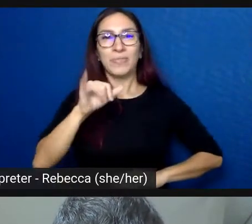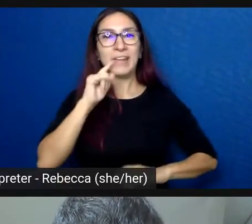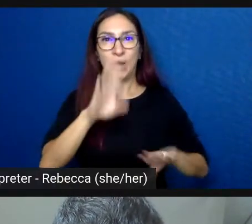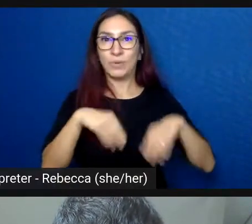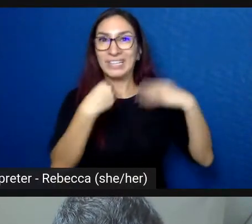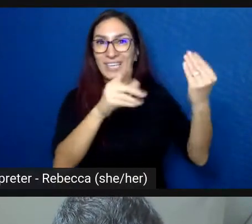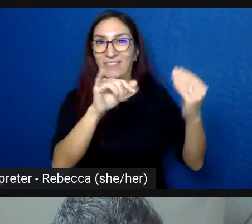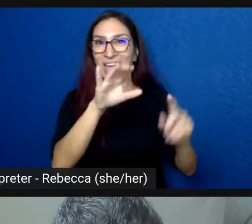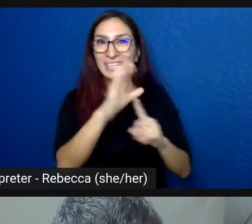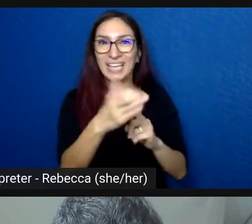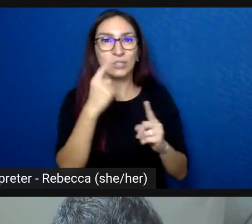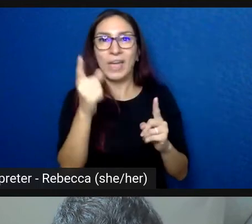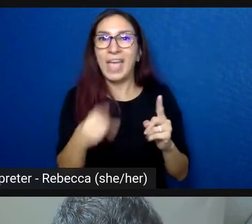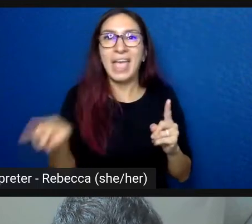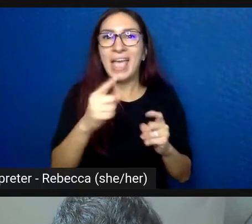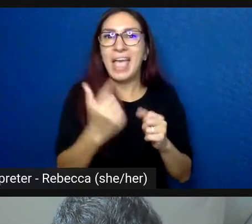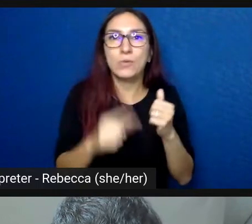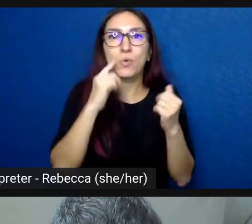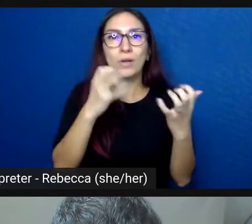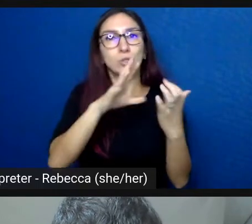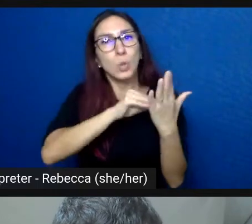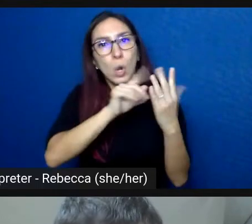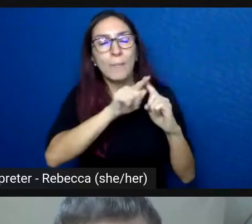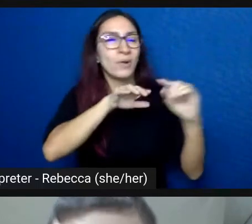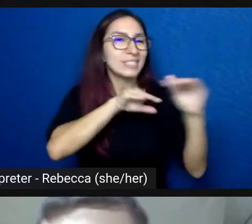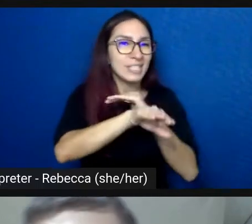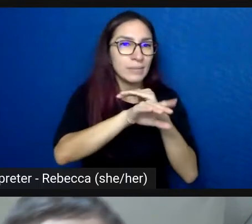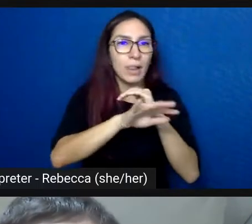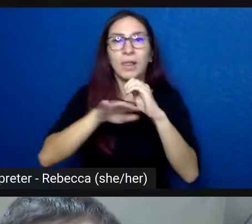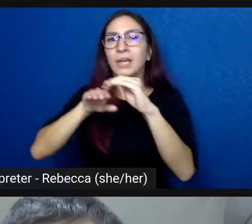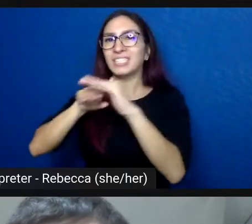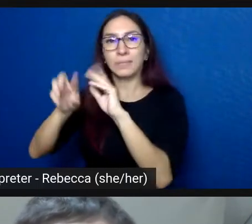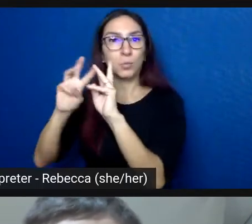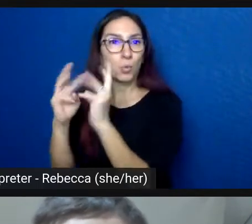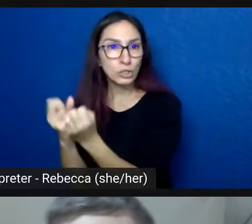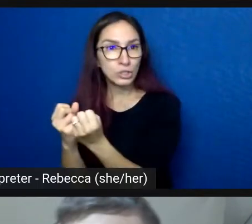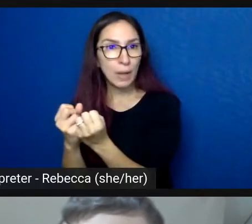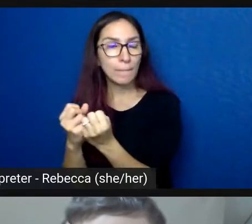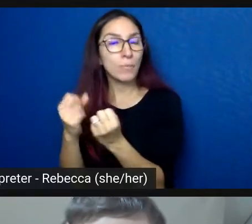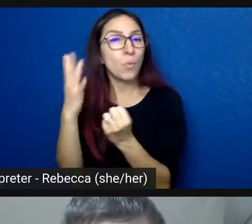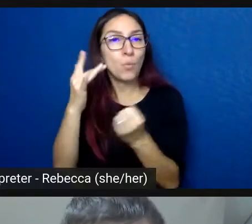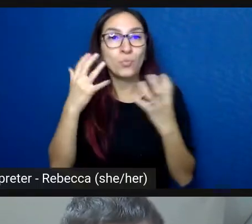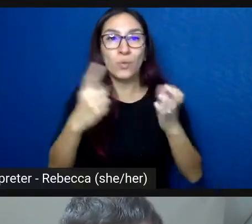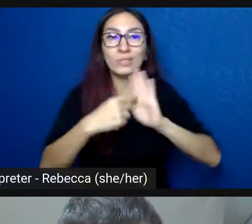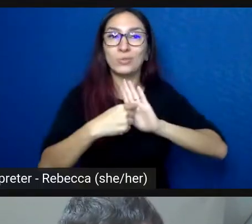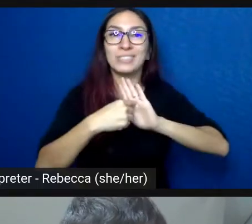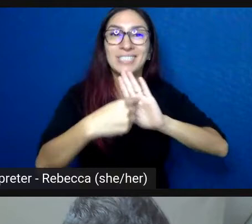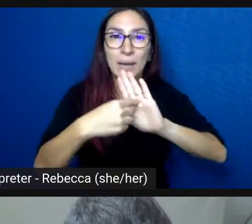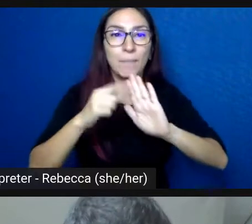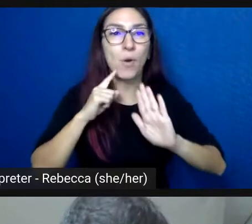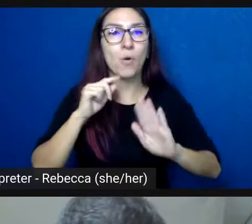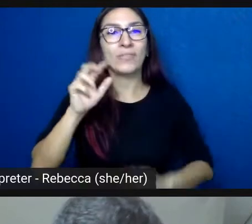and accessible webshops because we want to demo the site or Lazar is going to demo that site.